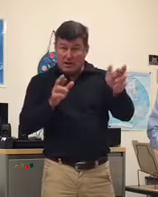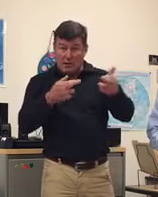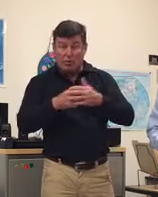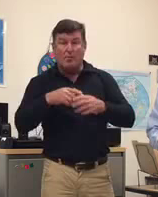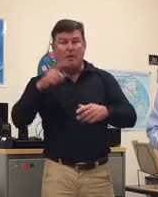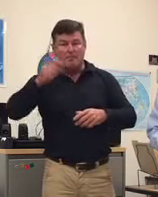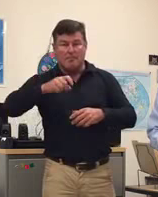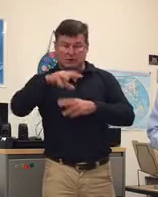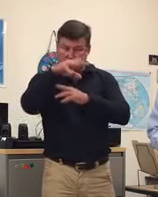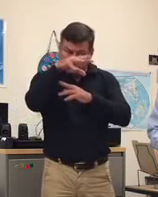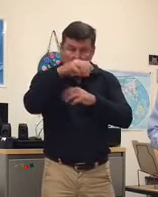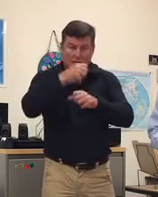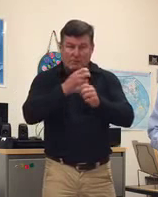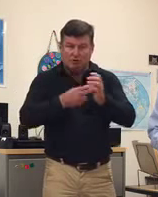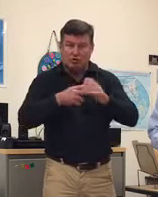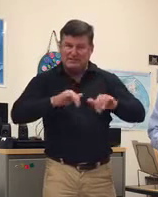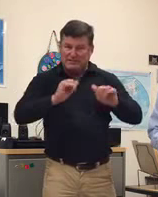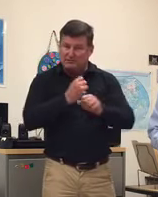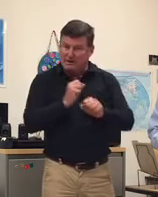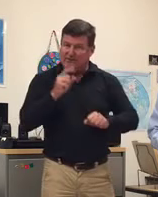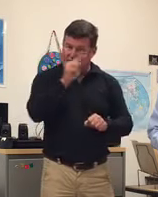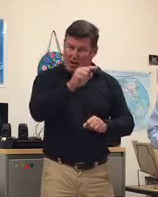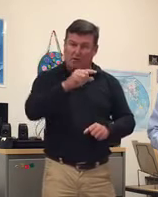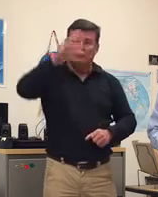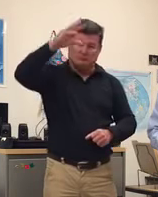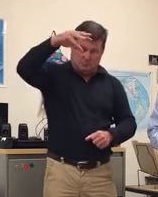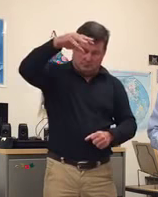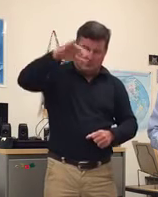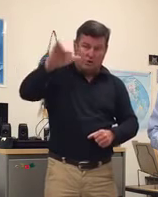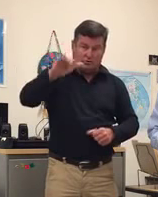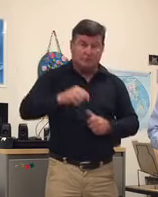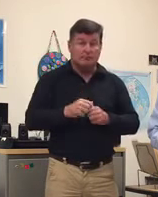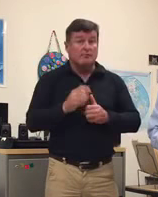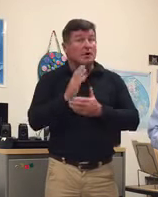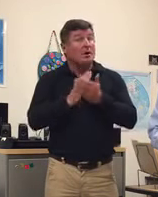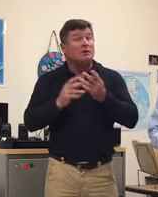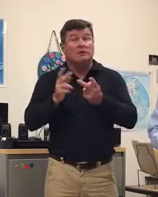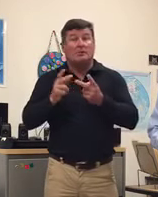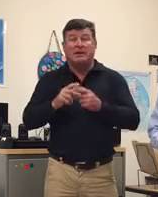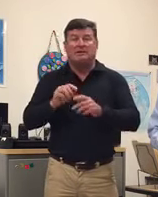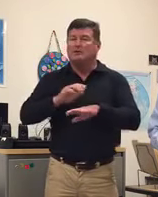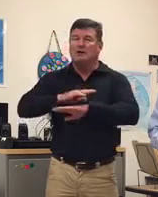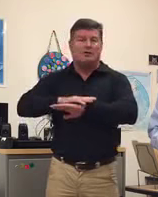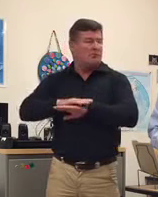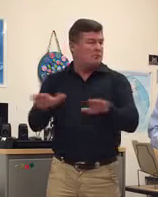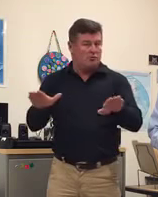is still safe even in that adjoining space. So, there are areas of the classroom that